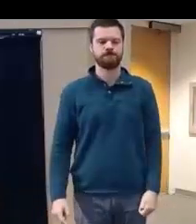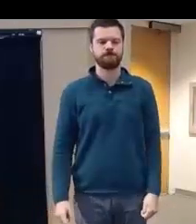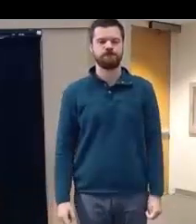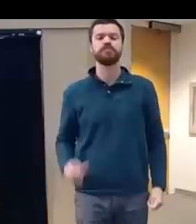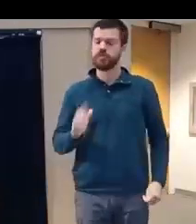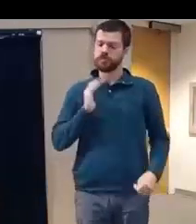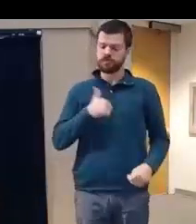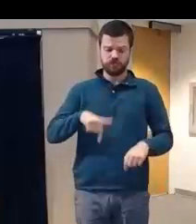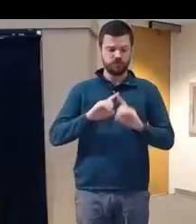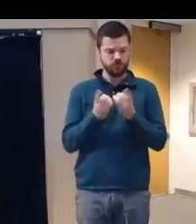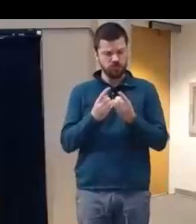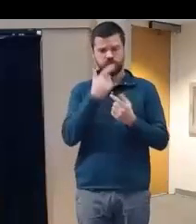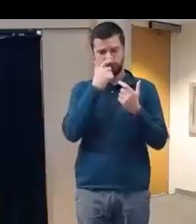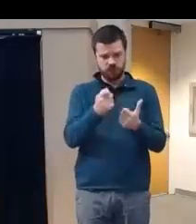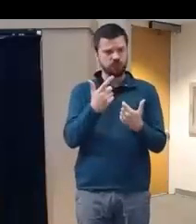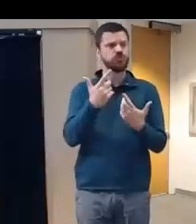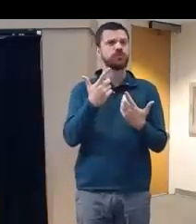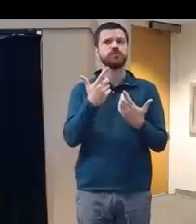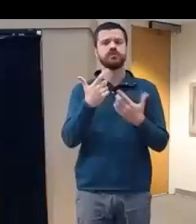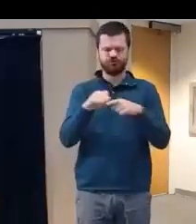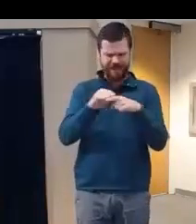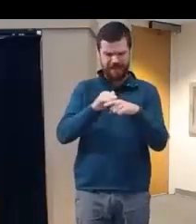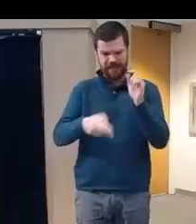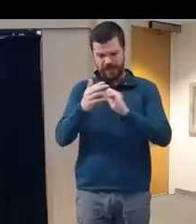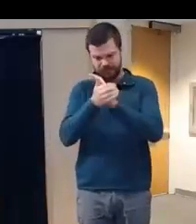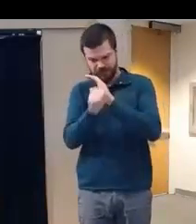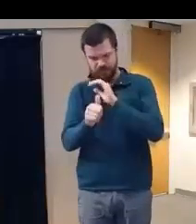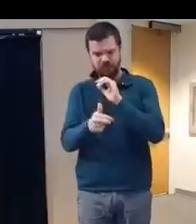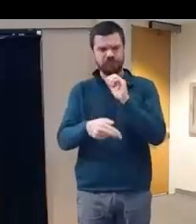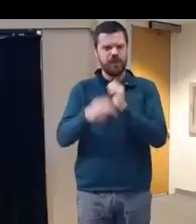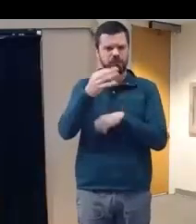are we focused on training highly competent highly skilled clinicians of today in the